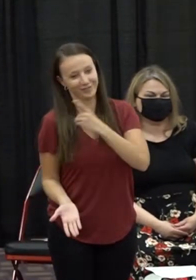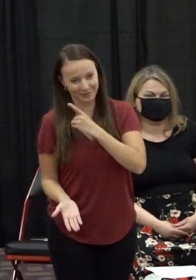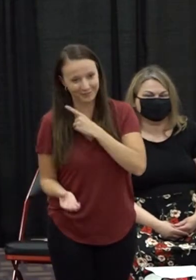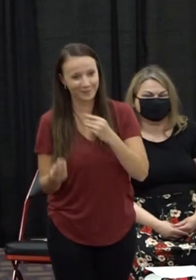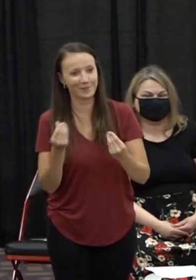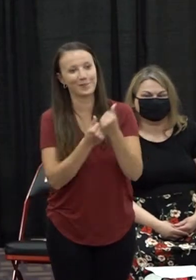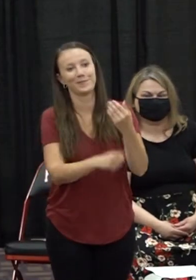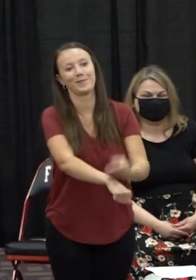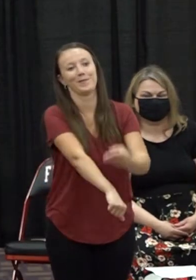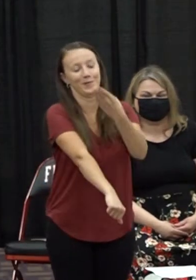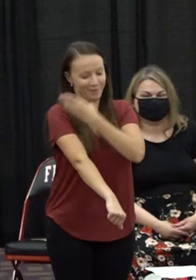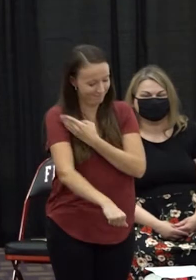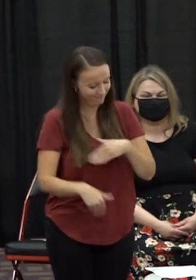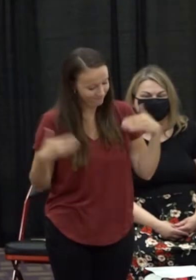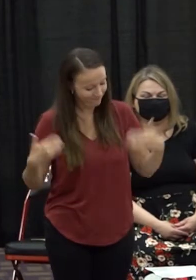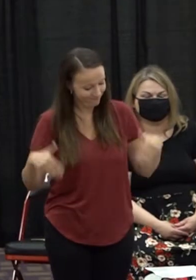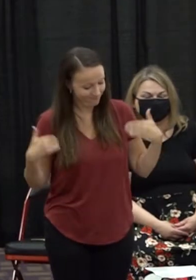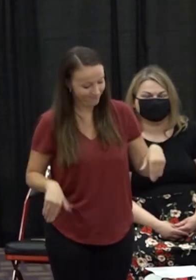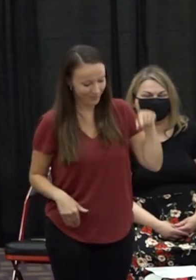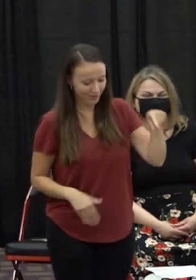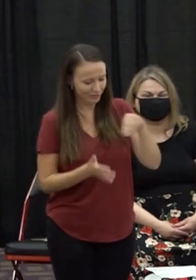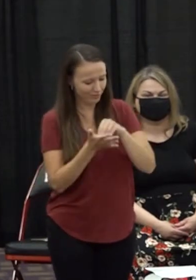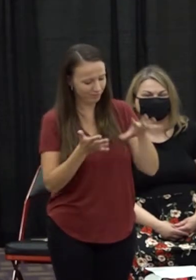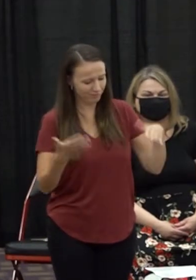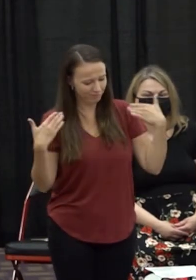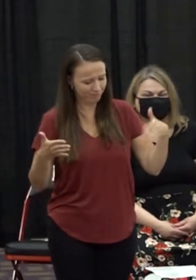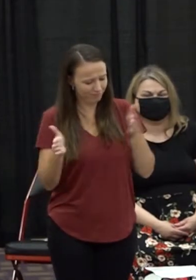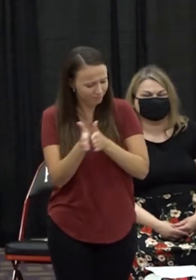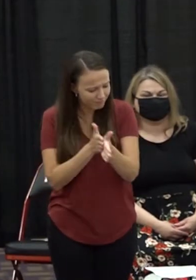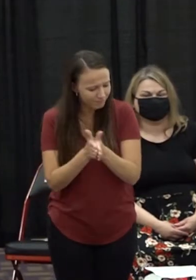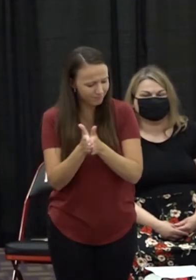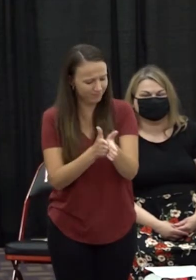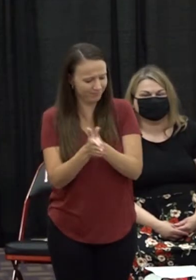This next student, who is Davonnah, has shown so much improvement!